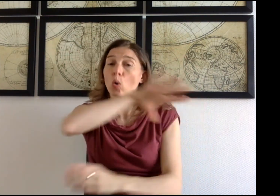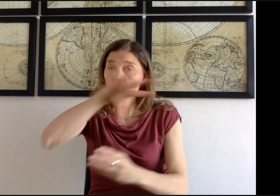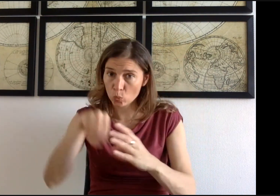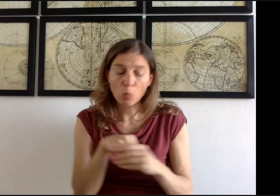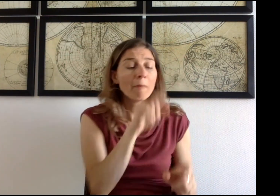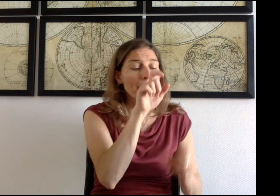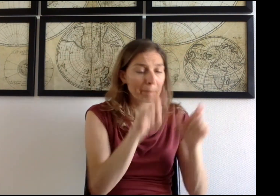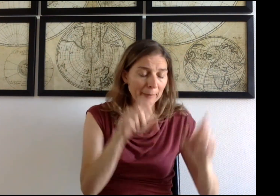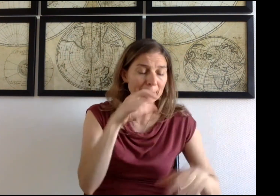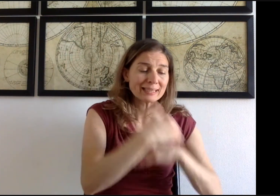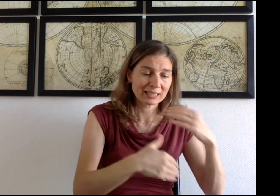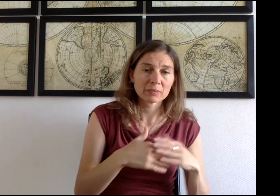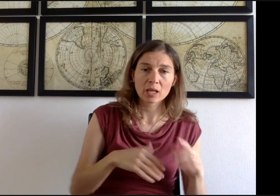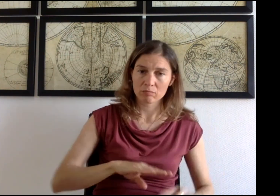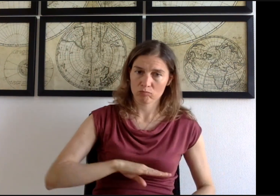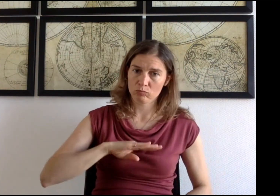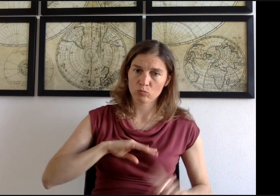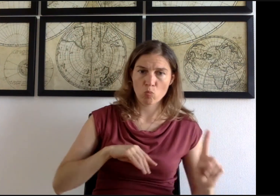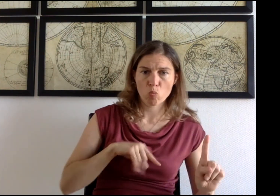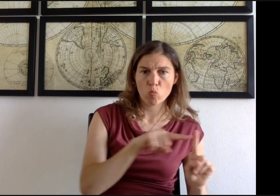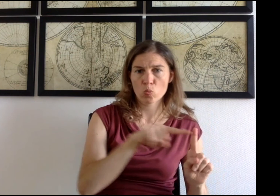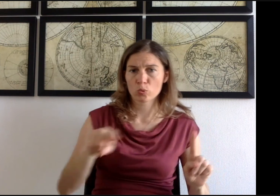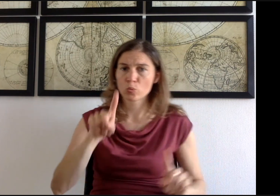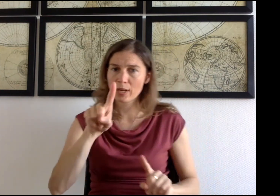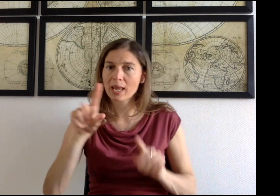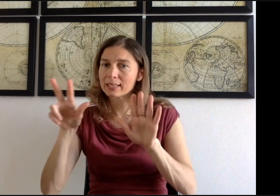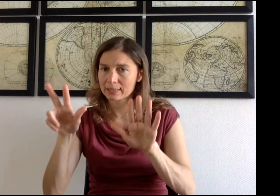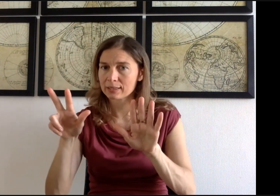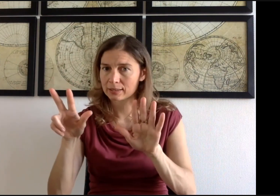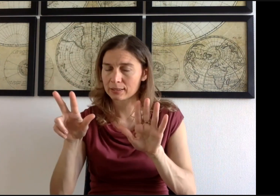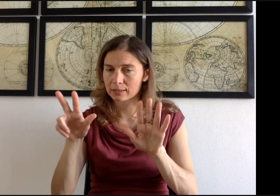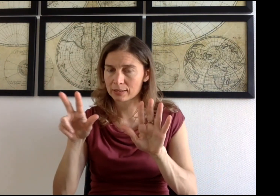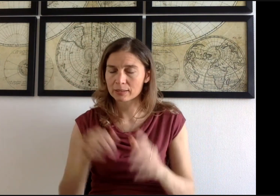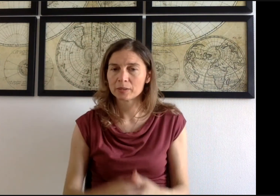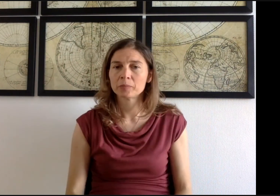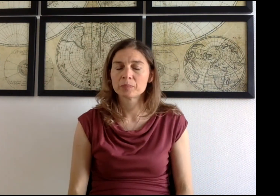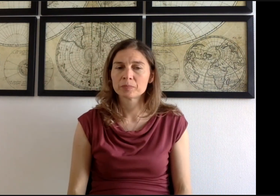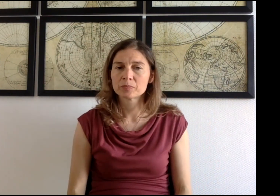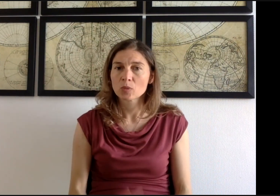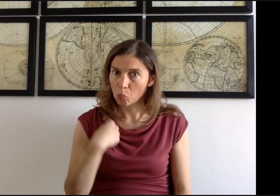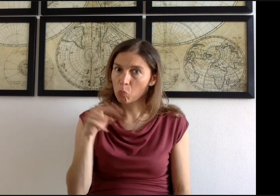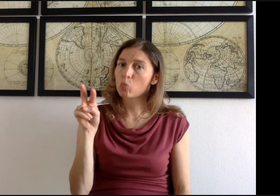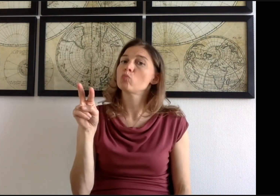[IN OTHER LANGUAGE] And I consider that this is very good information.